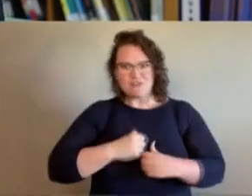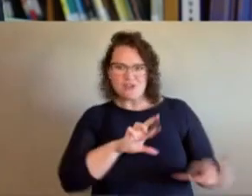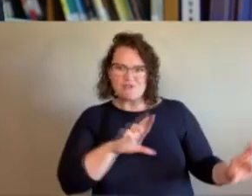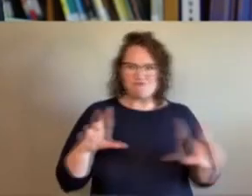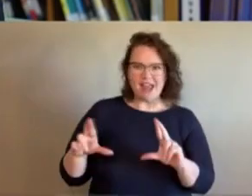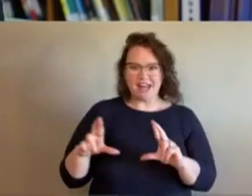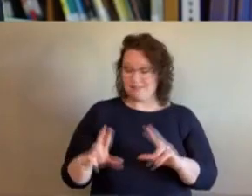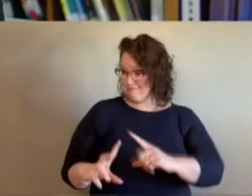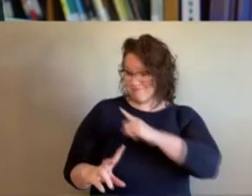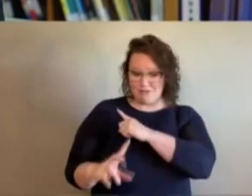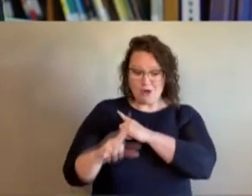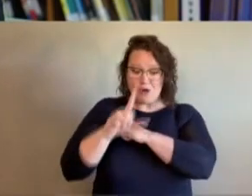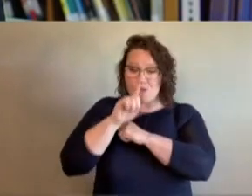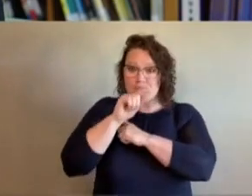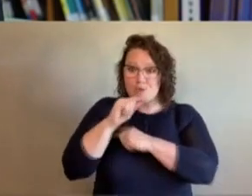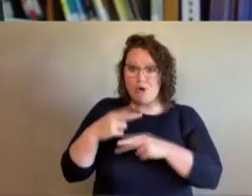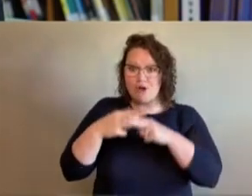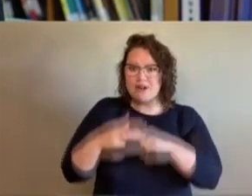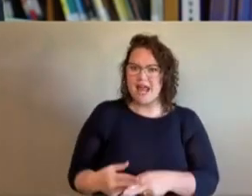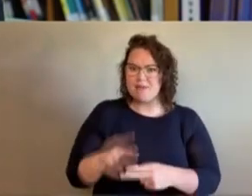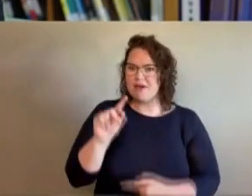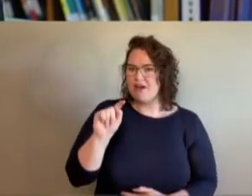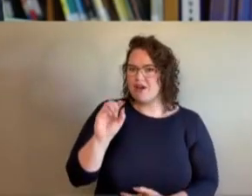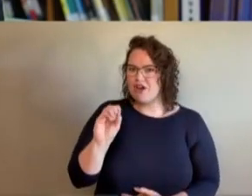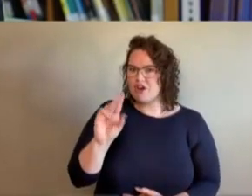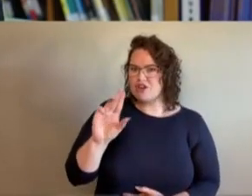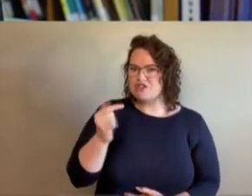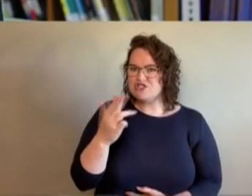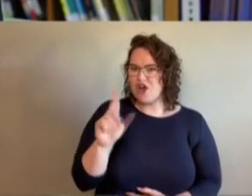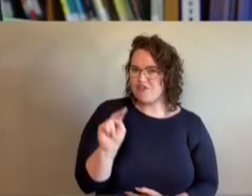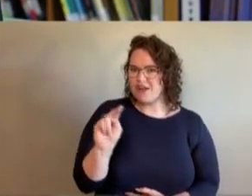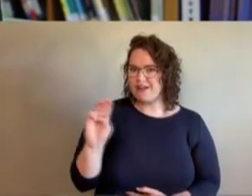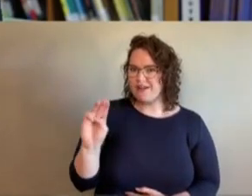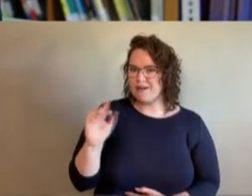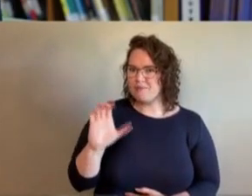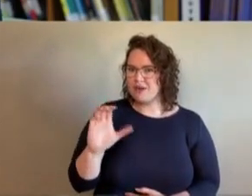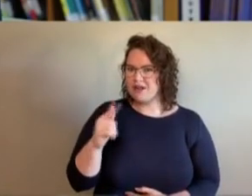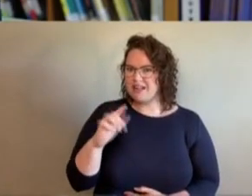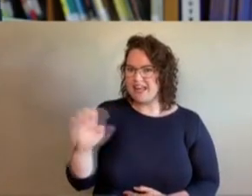His first parent, fresh fromp